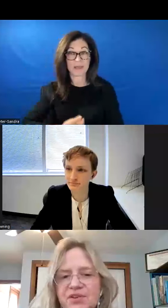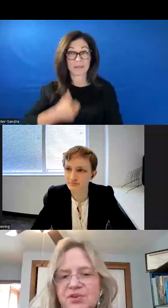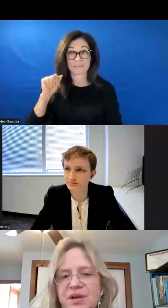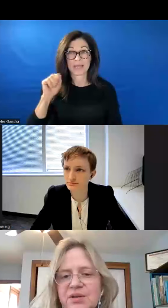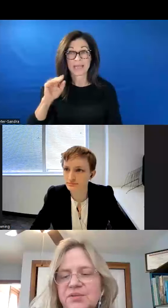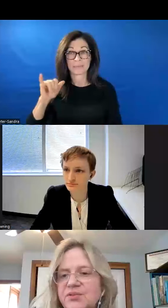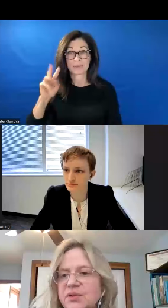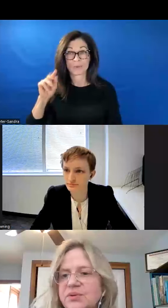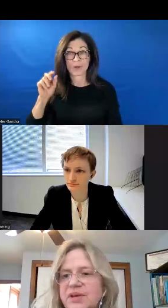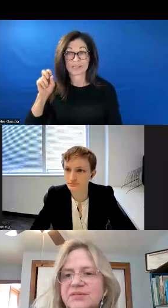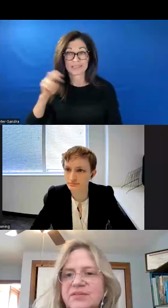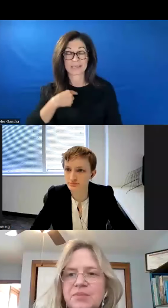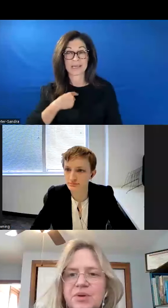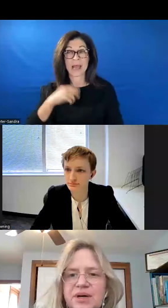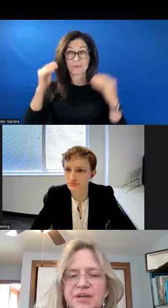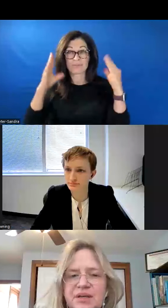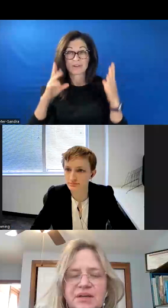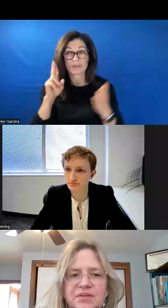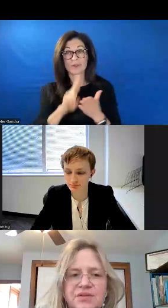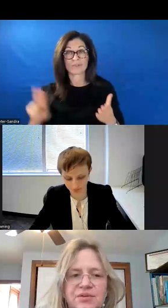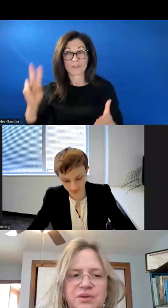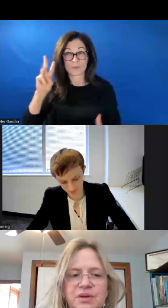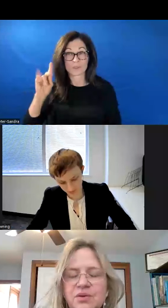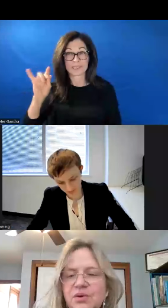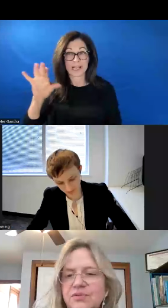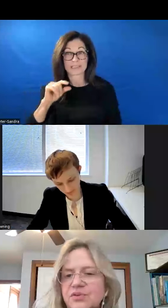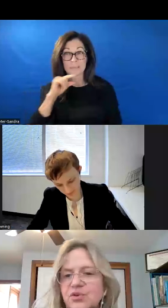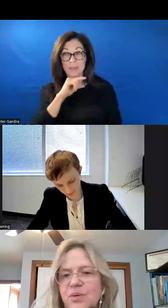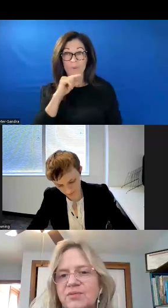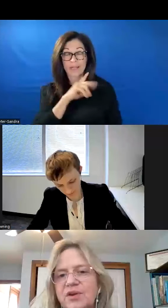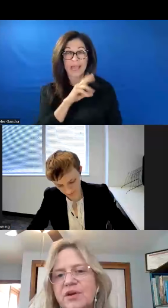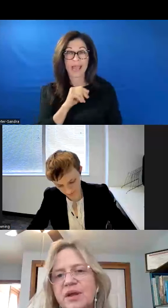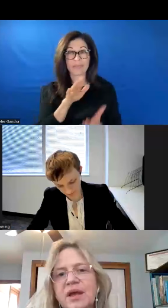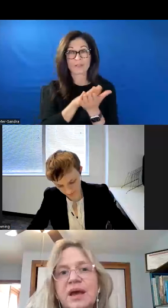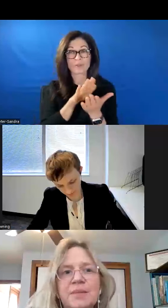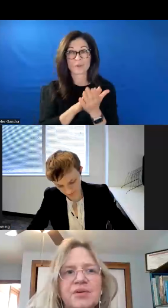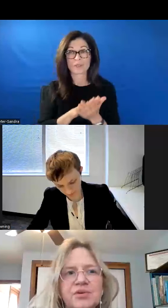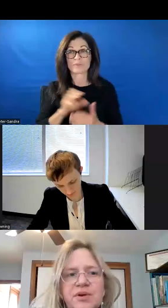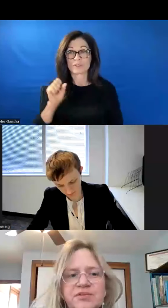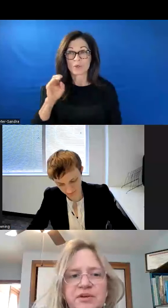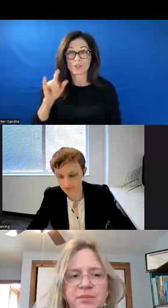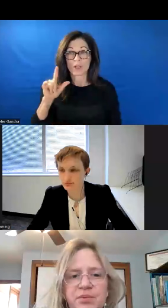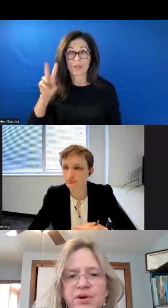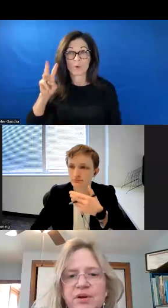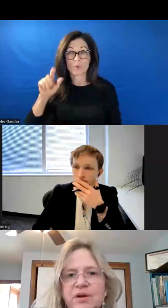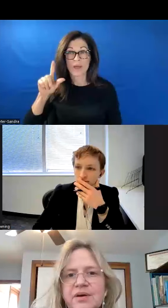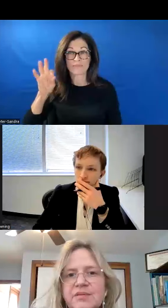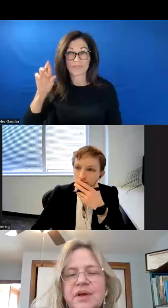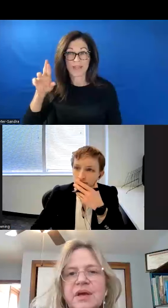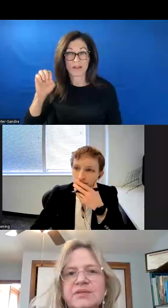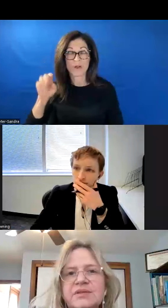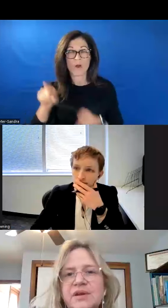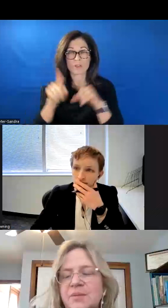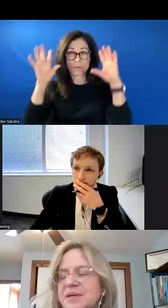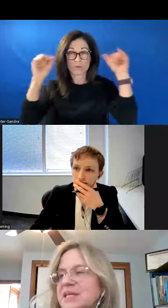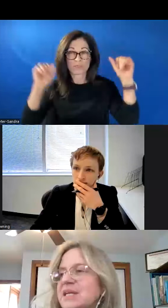PROFESSOR AT THE UNIVERSITY OF MILWAUKEE AND I AM ON THE BOARD OF CIT.